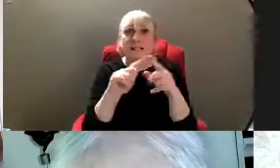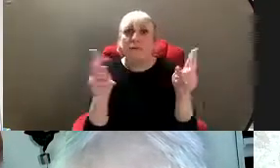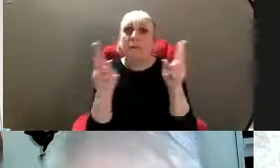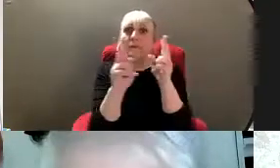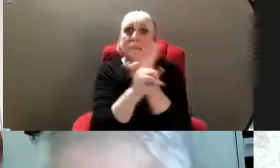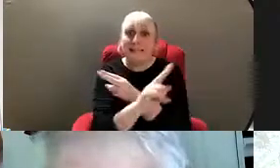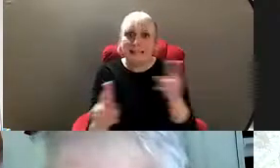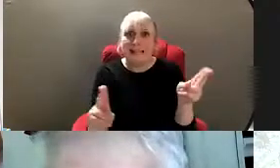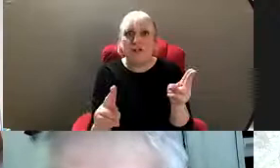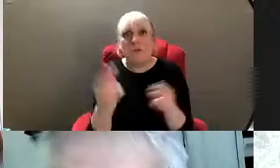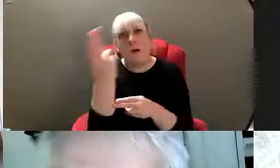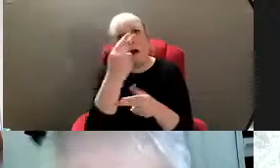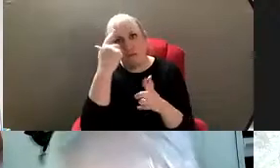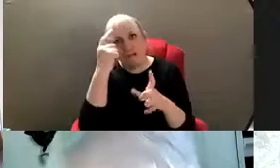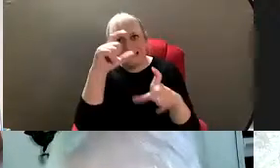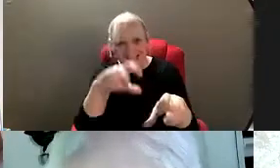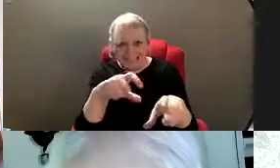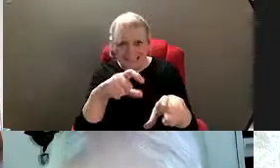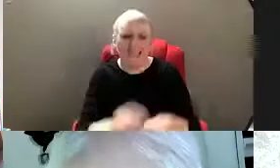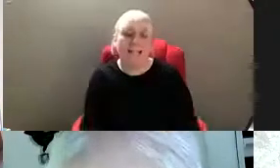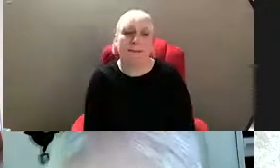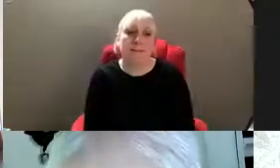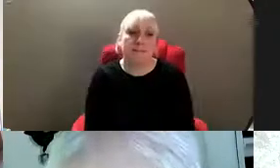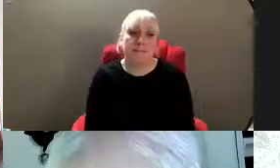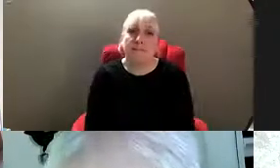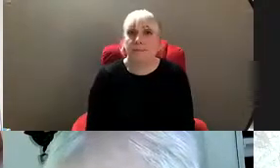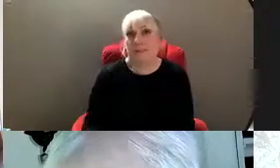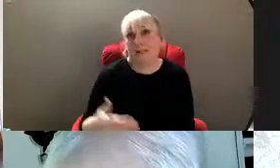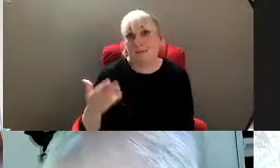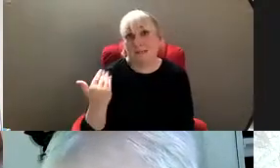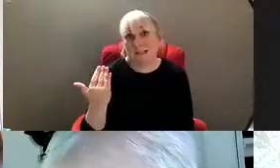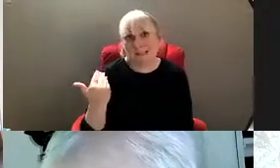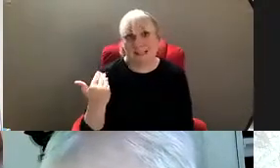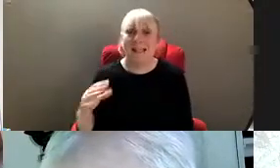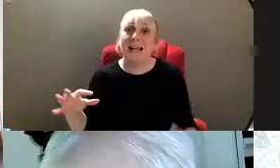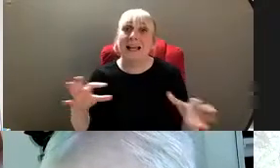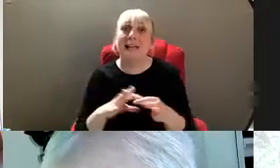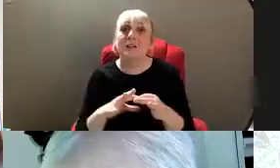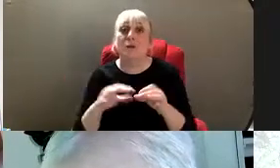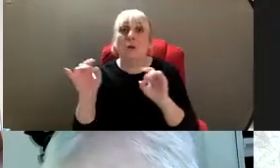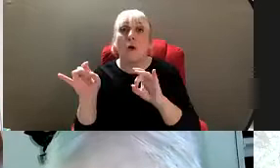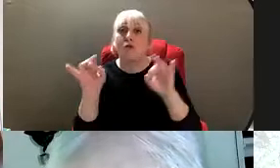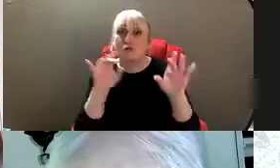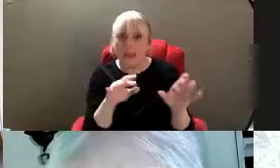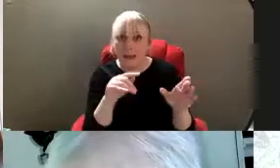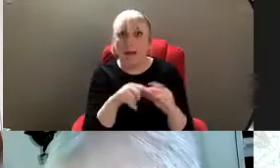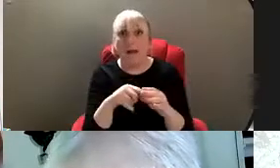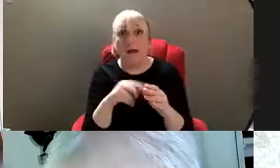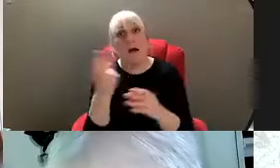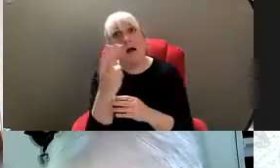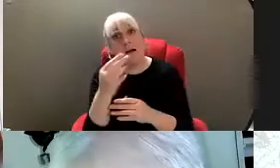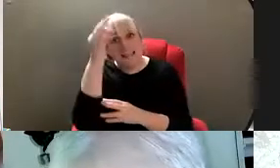and programs most recently as part of the australian arts council's future leader